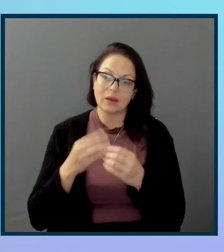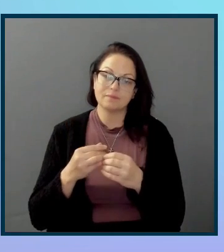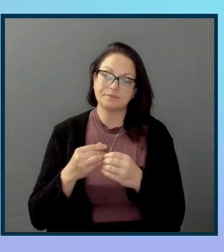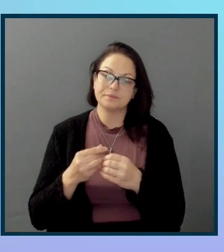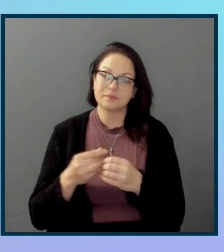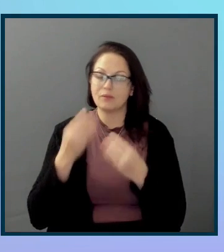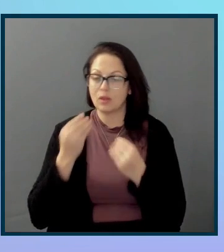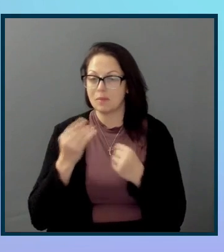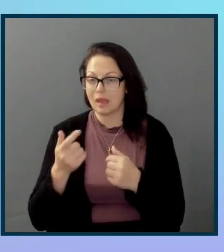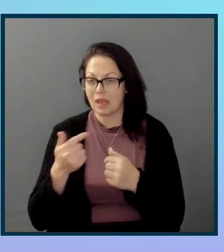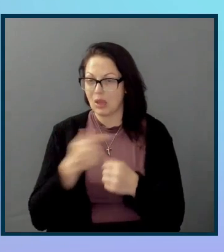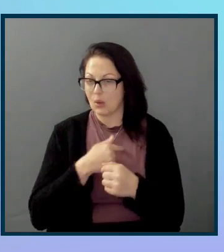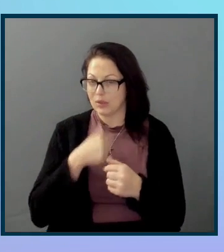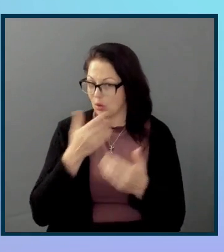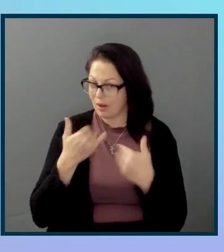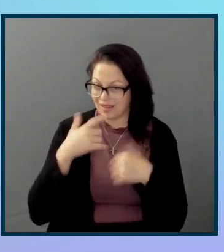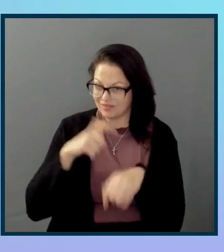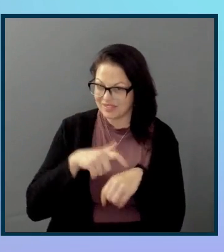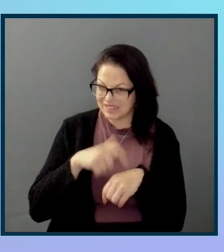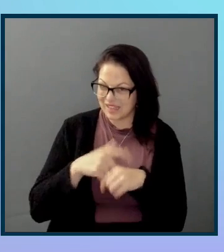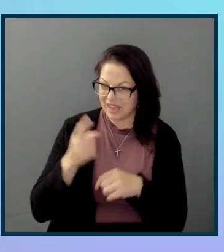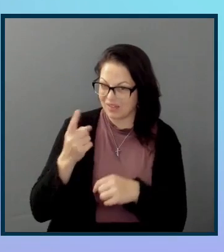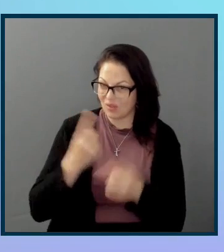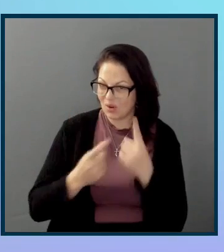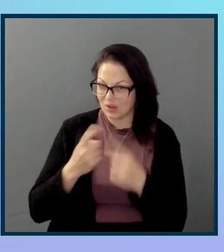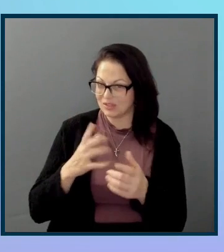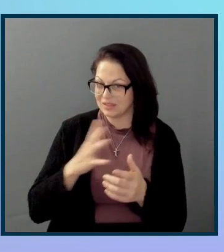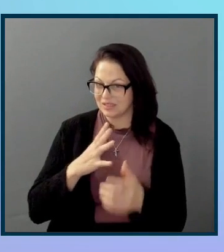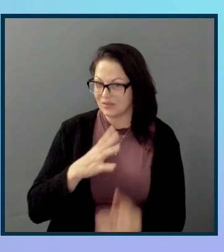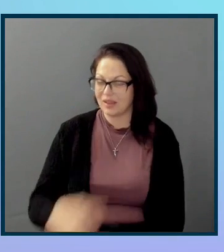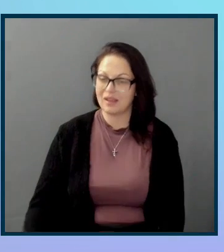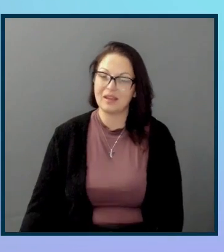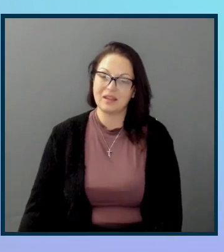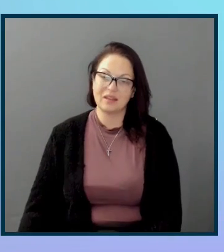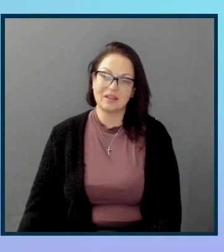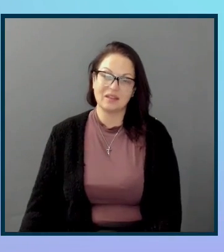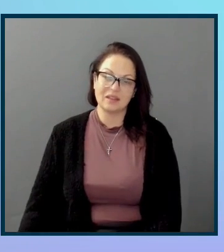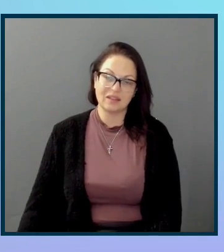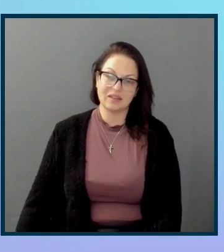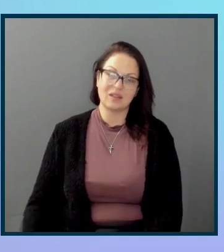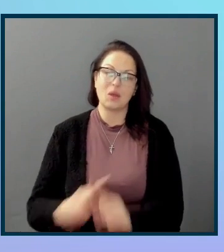I'm afraid we don't have a lot of time for questions, which is fine. But there's one that's at the top